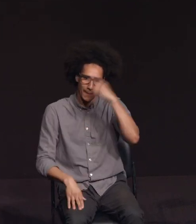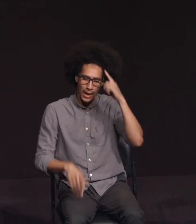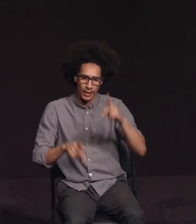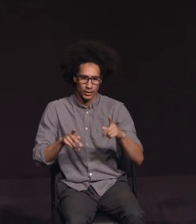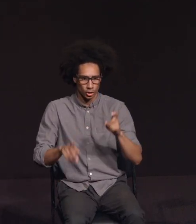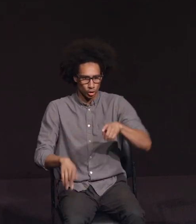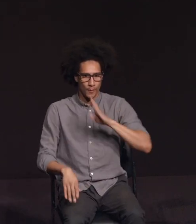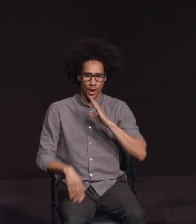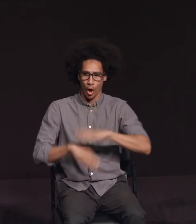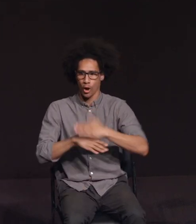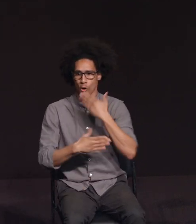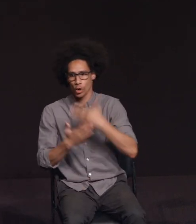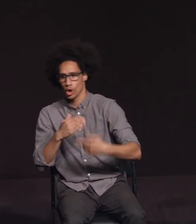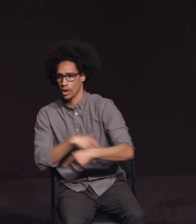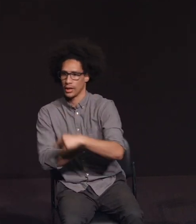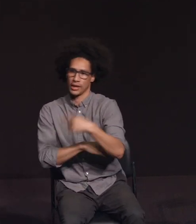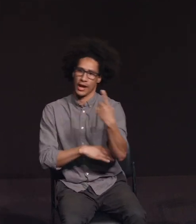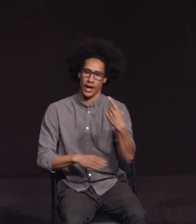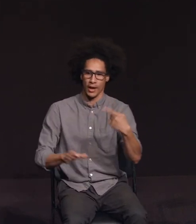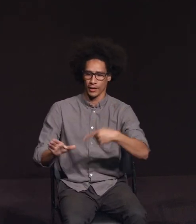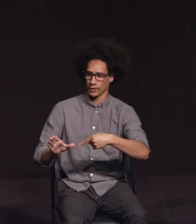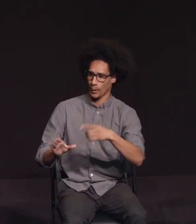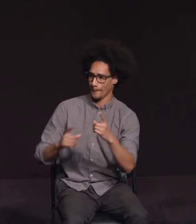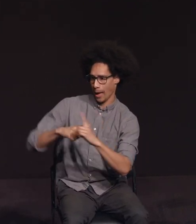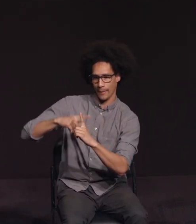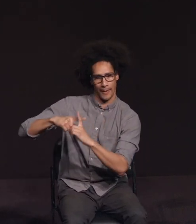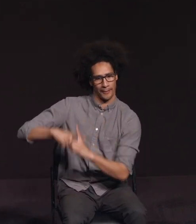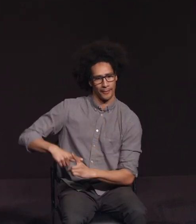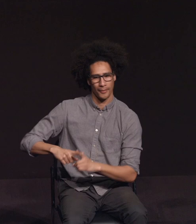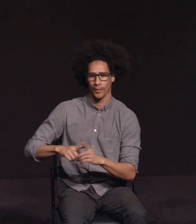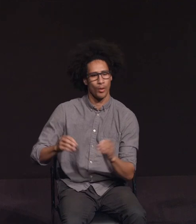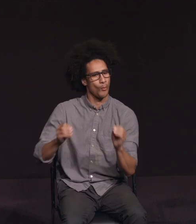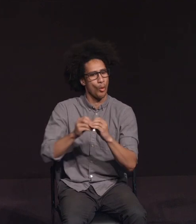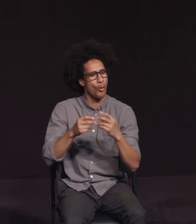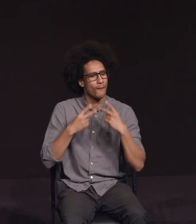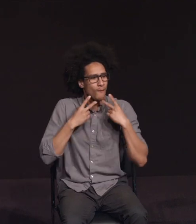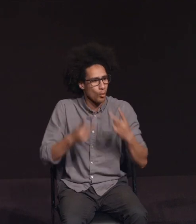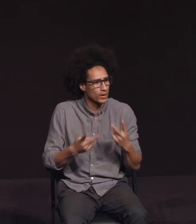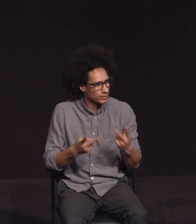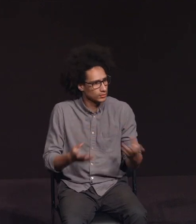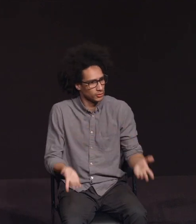day, the good representation, but more voices and more representation.